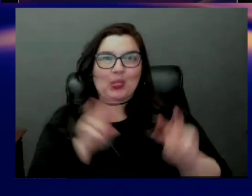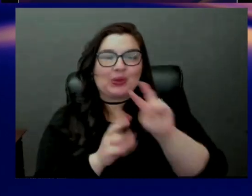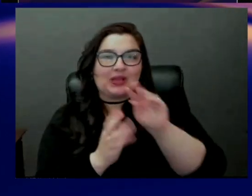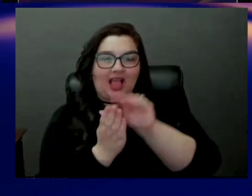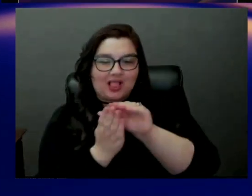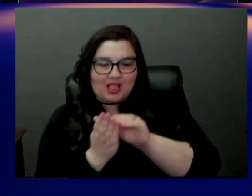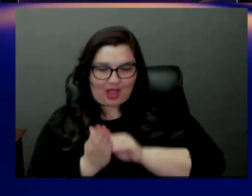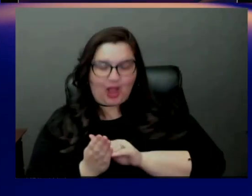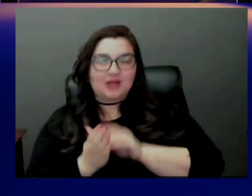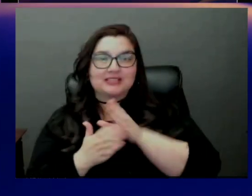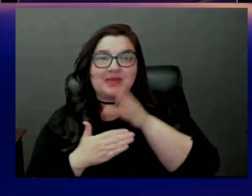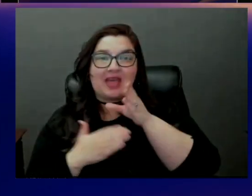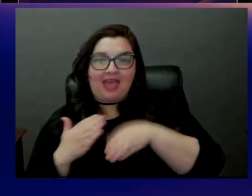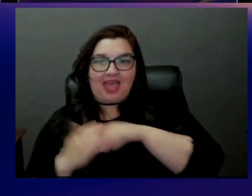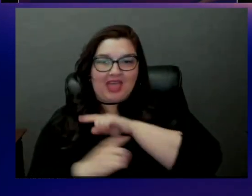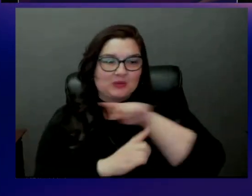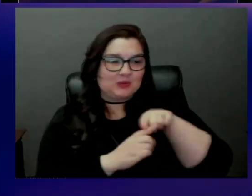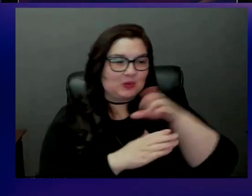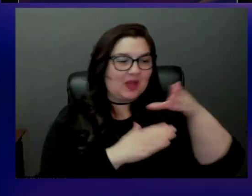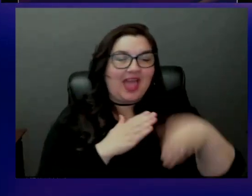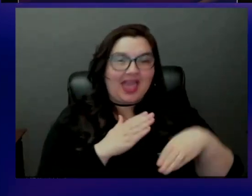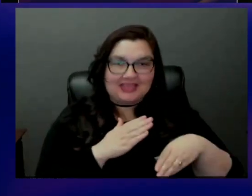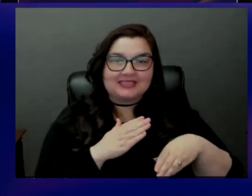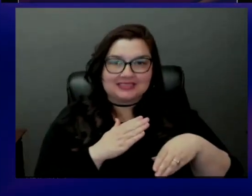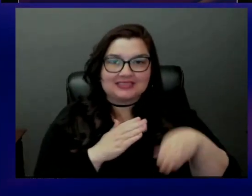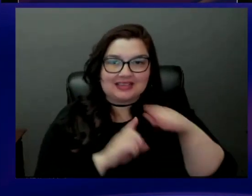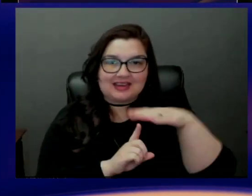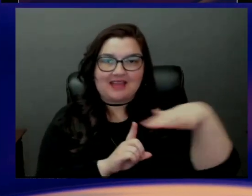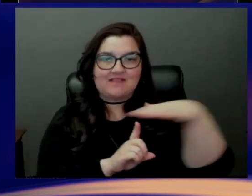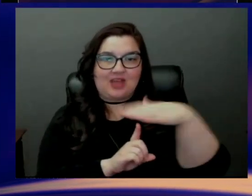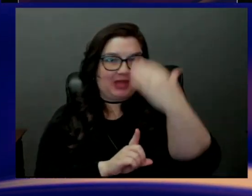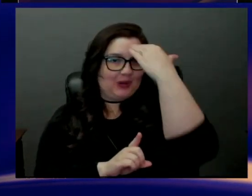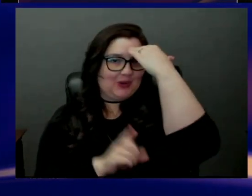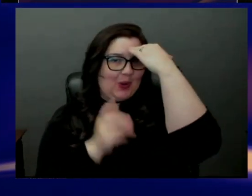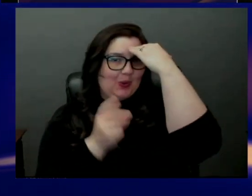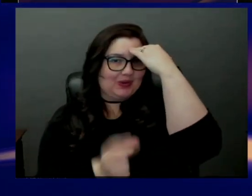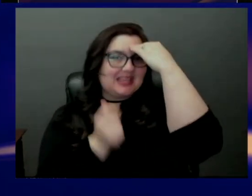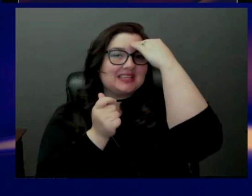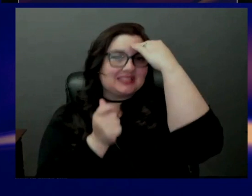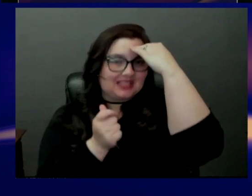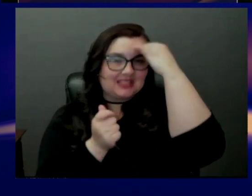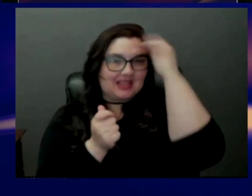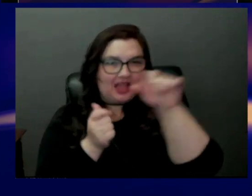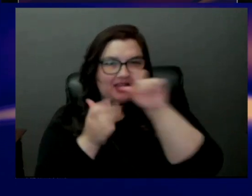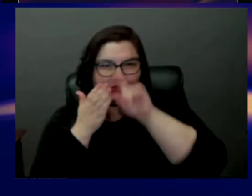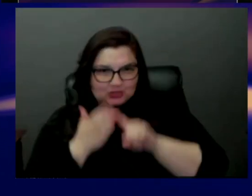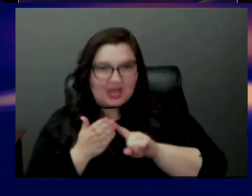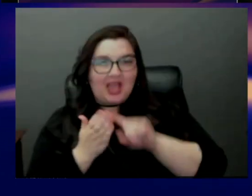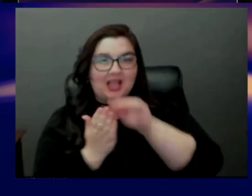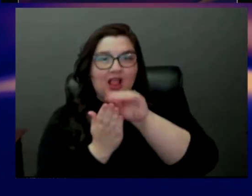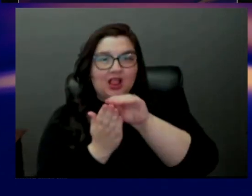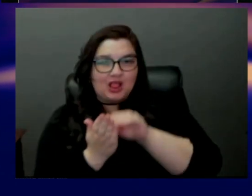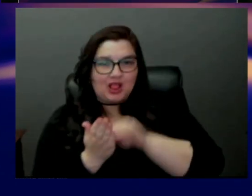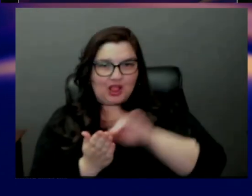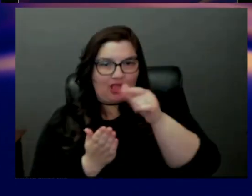looking hundreds of logs. I know instantly, hey, maybe I need to sort of drill into the logs, my payment service now to identify really